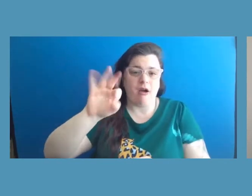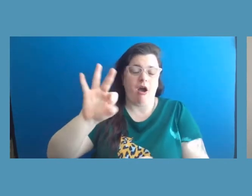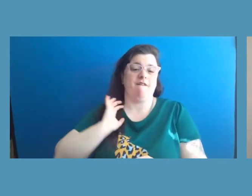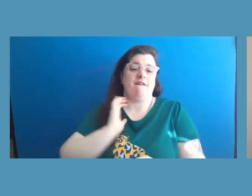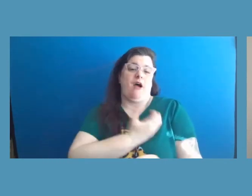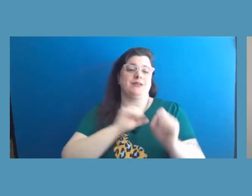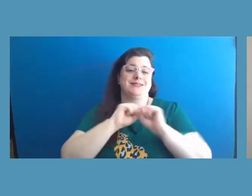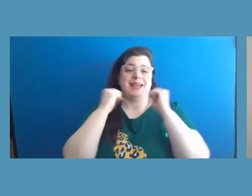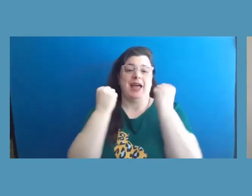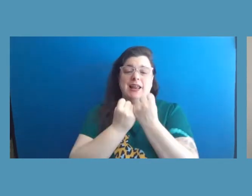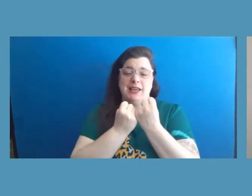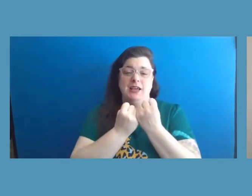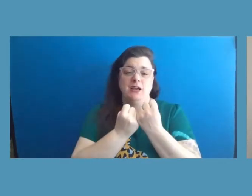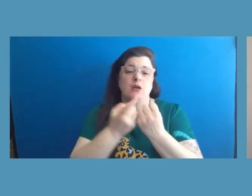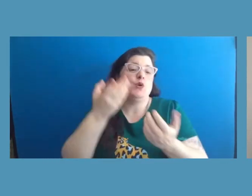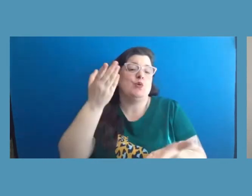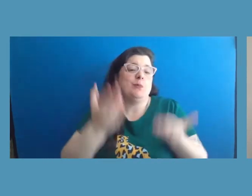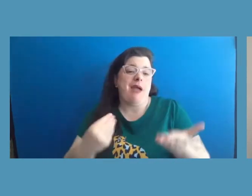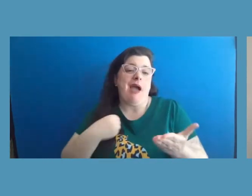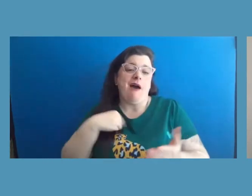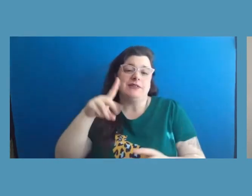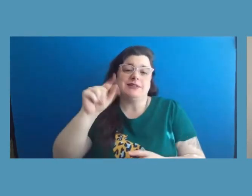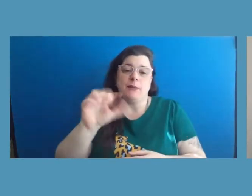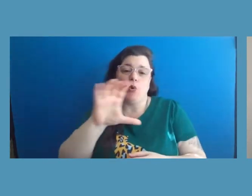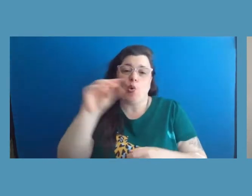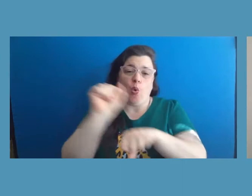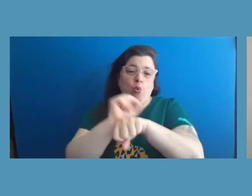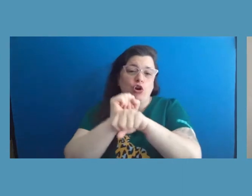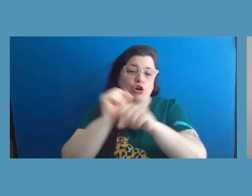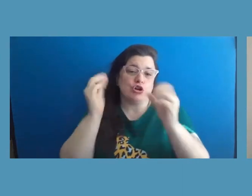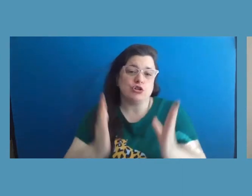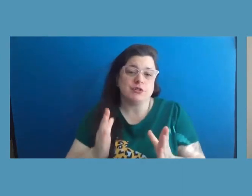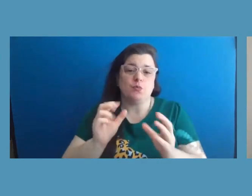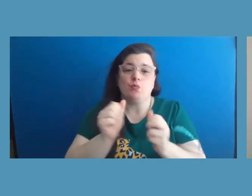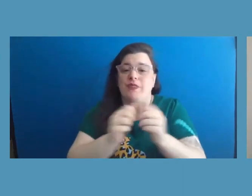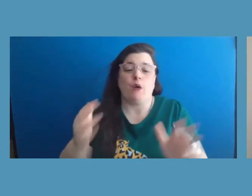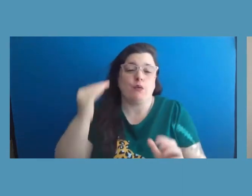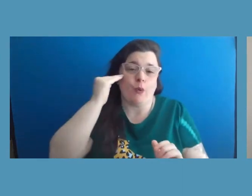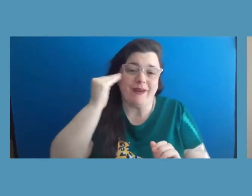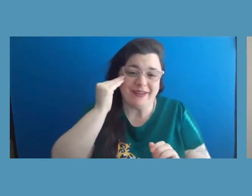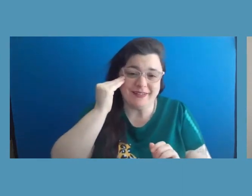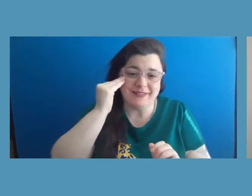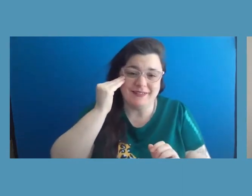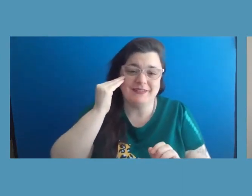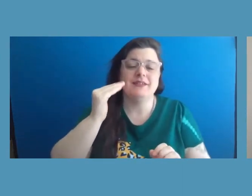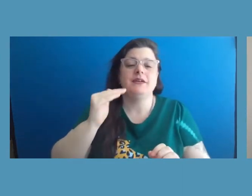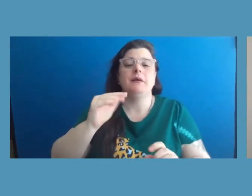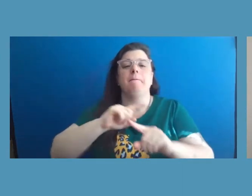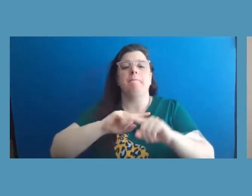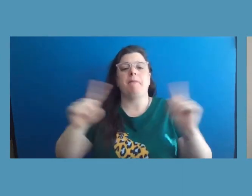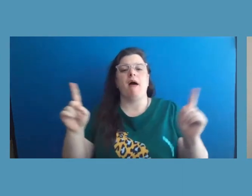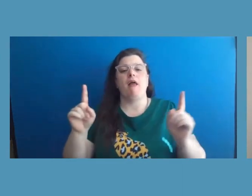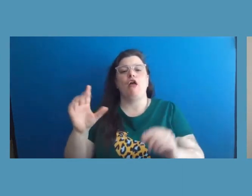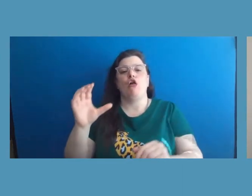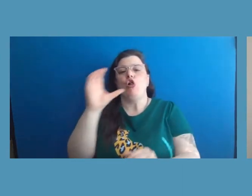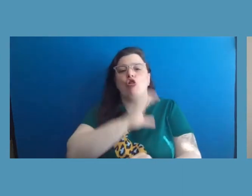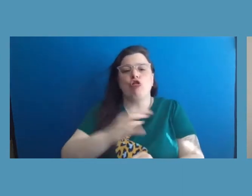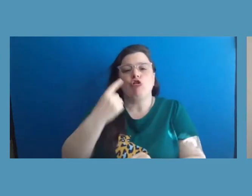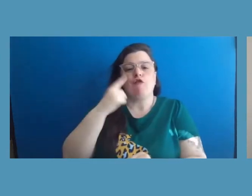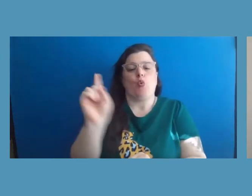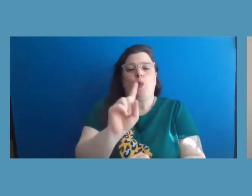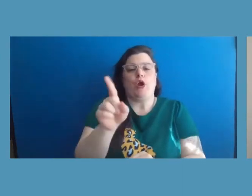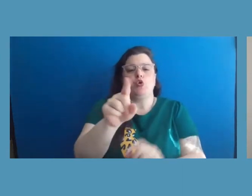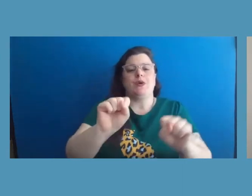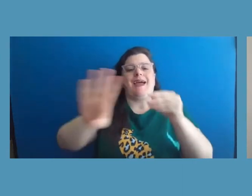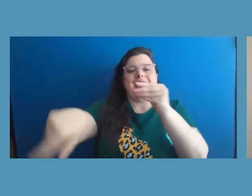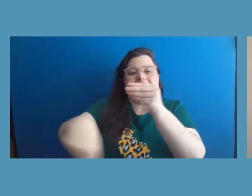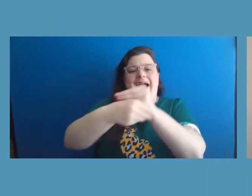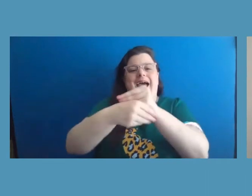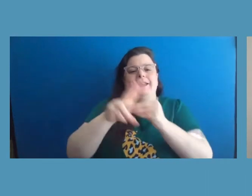of the fabric of our society. Maybe you have disabled coworkers without knowing it. But